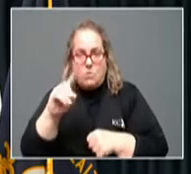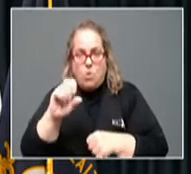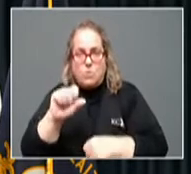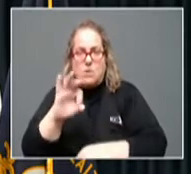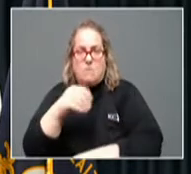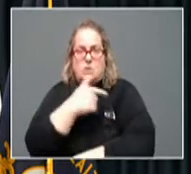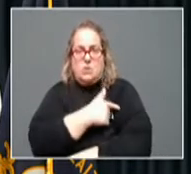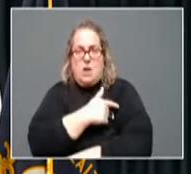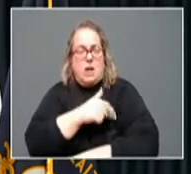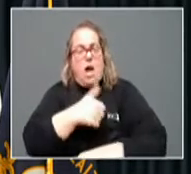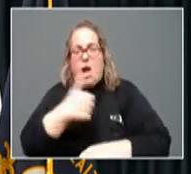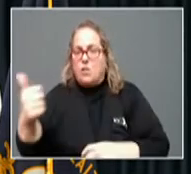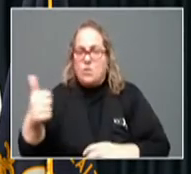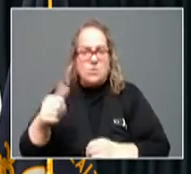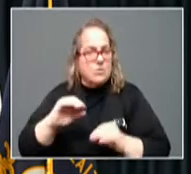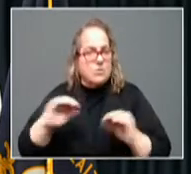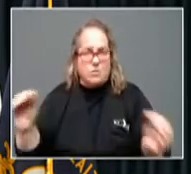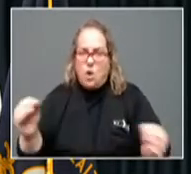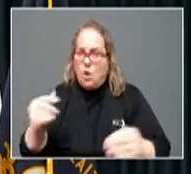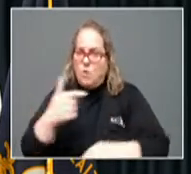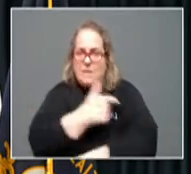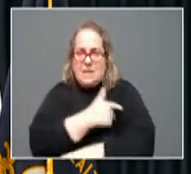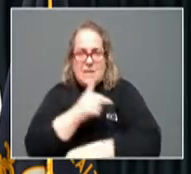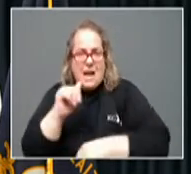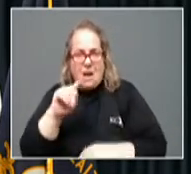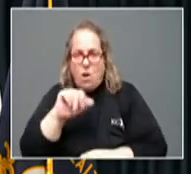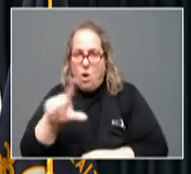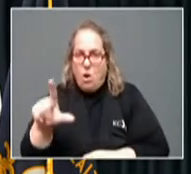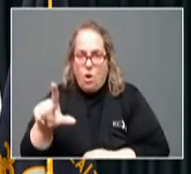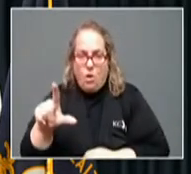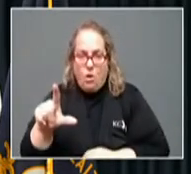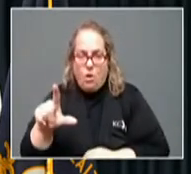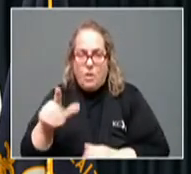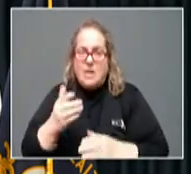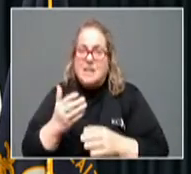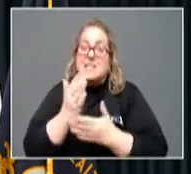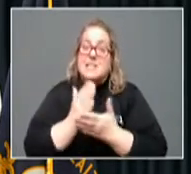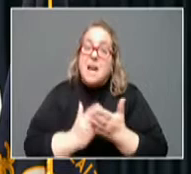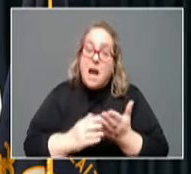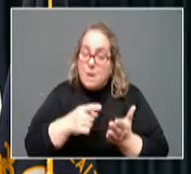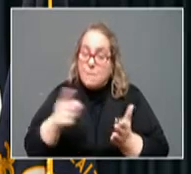unvaccinated. Some of them before vaccines were available. Uh, the median